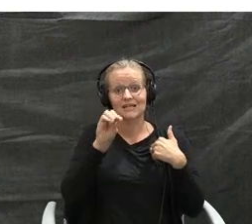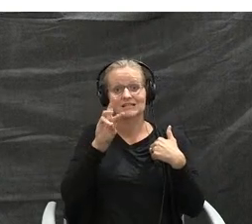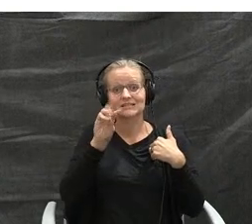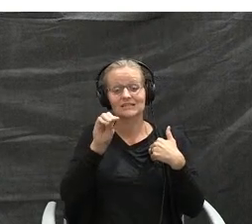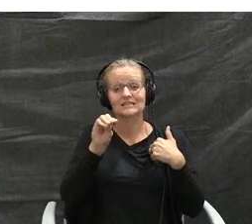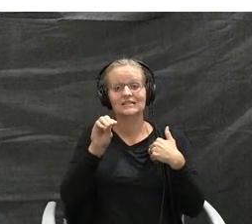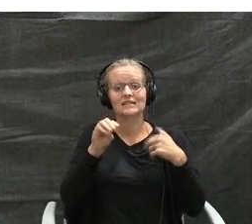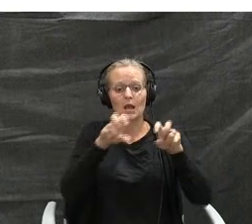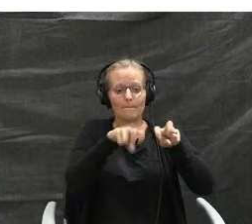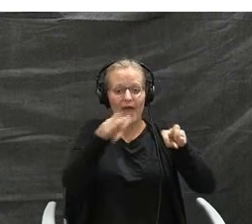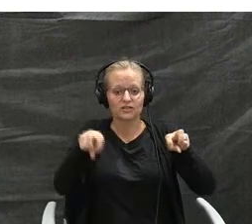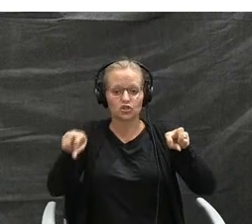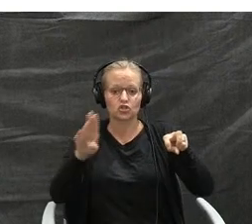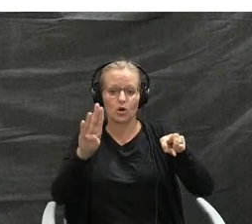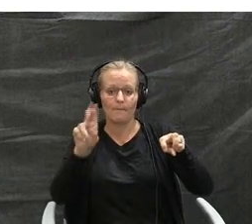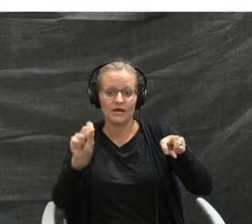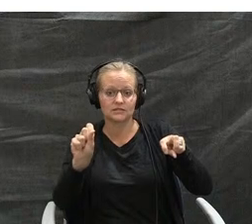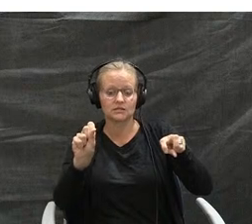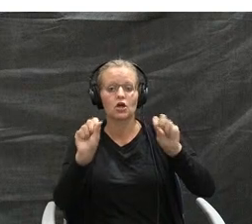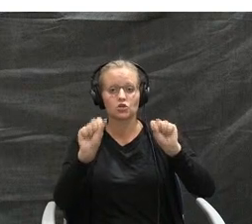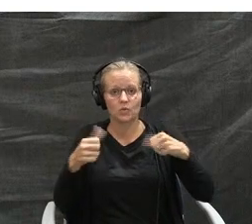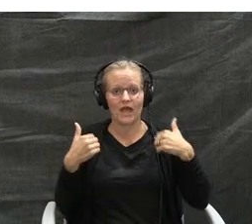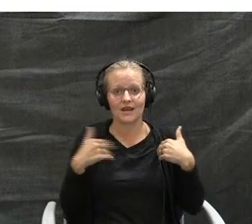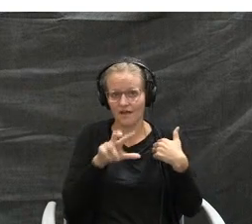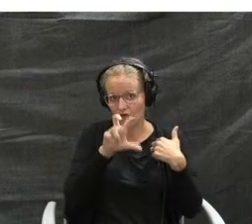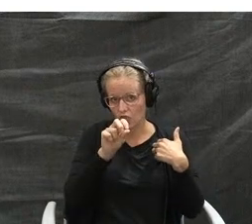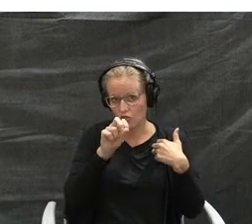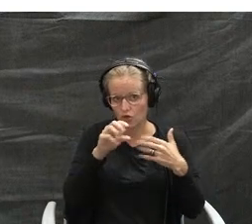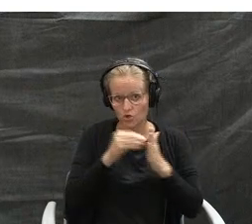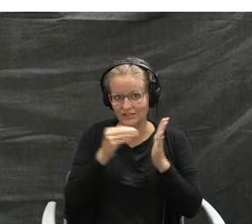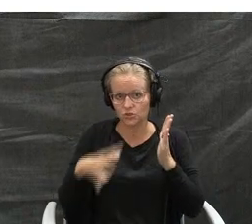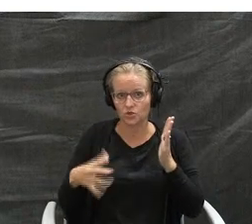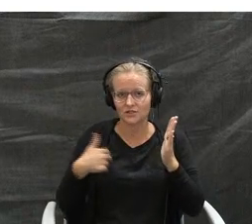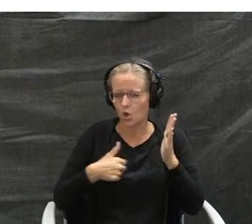that and many of our buses are bigger than that of course, but